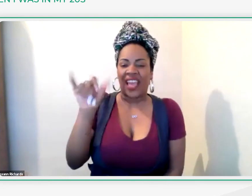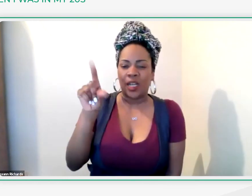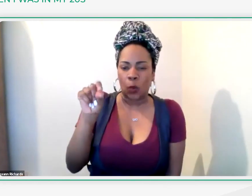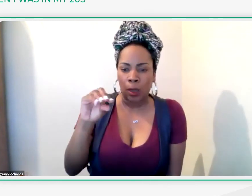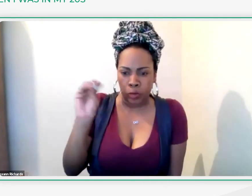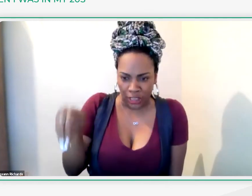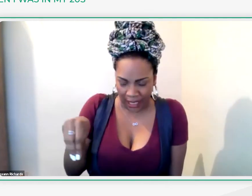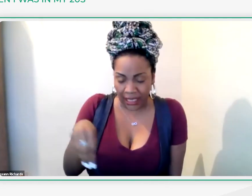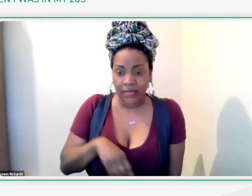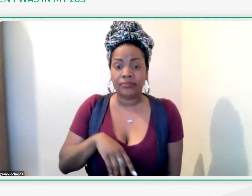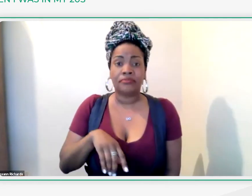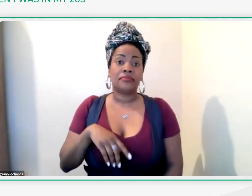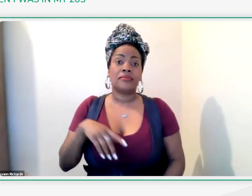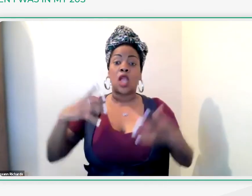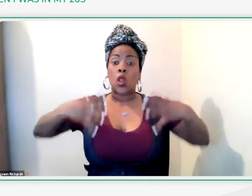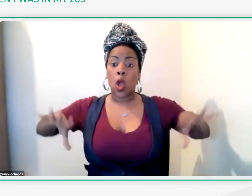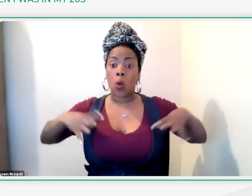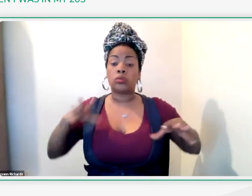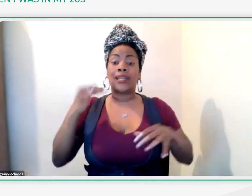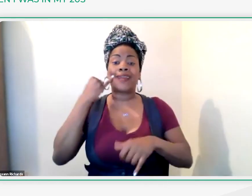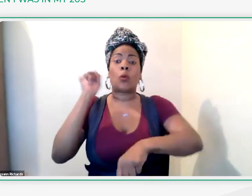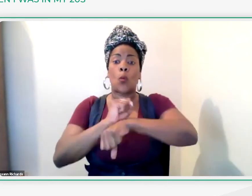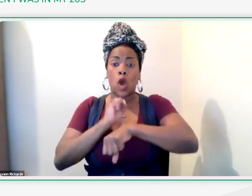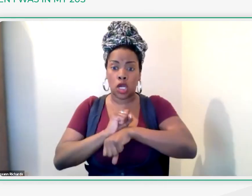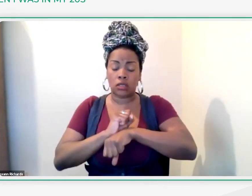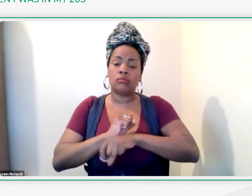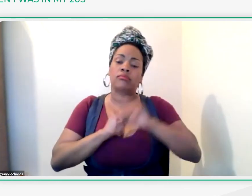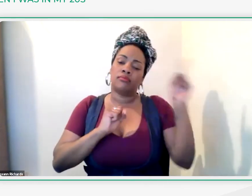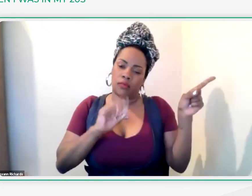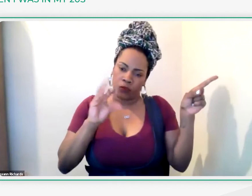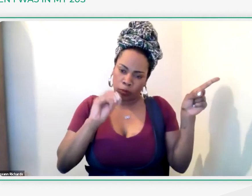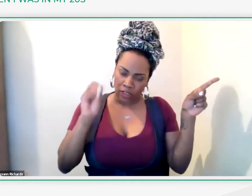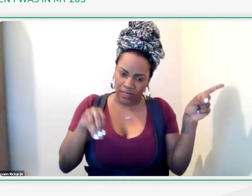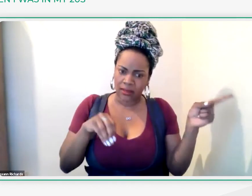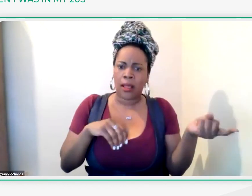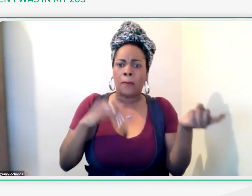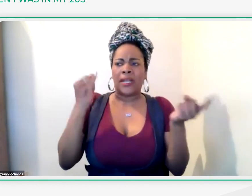And then, going out for entertainment, that would fall under your 20%.